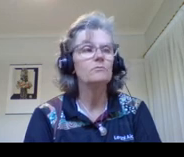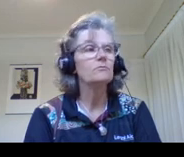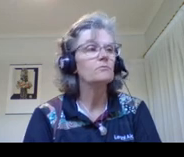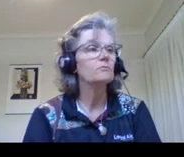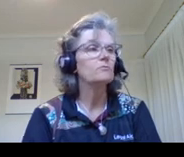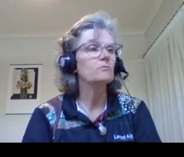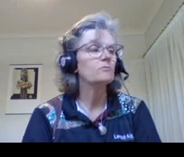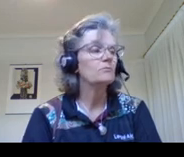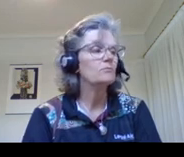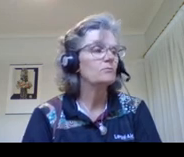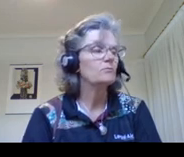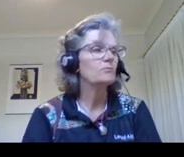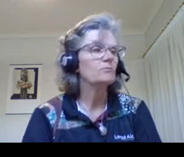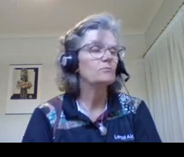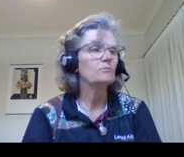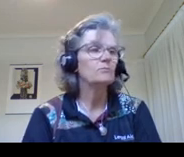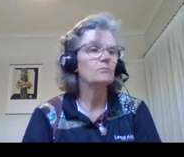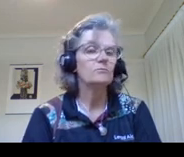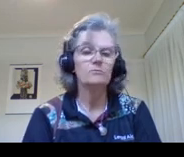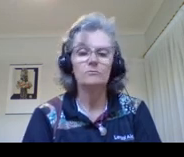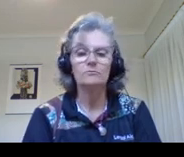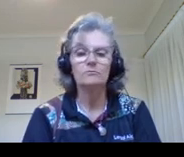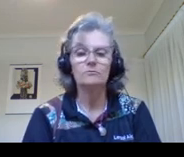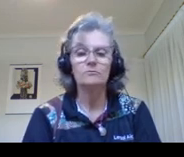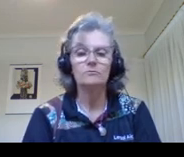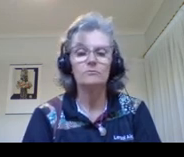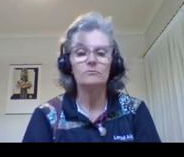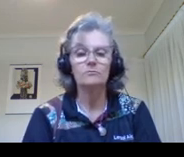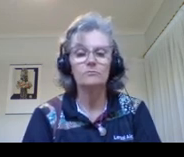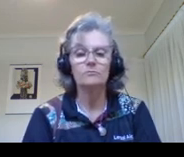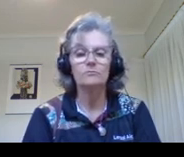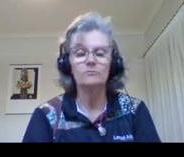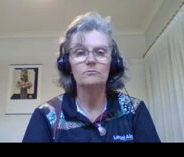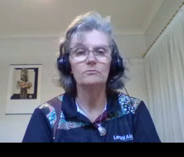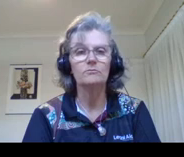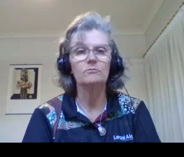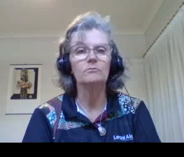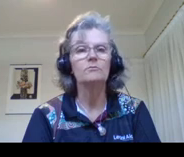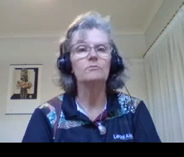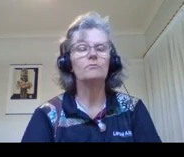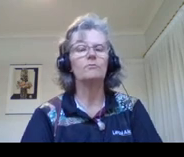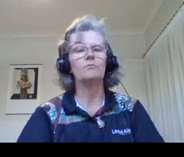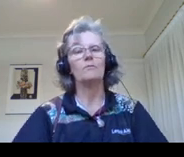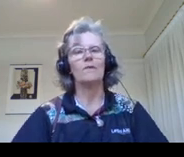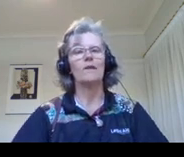know the spelling areas and that's a that's a sort of first warning sign they sometimes begin with a